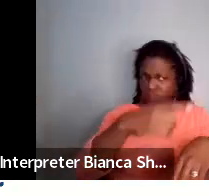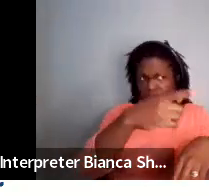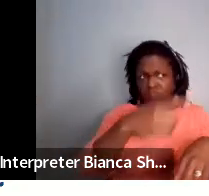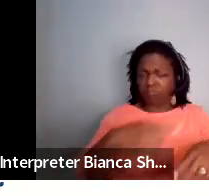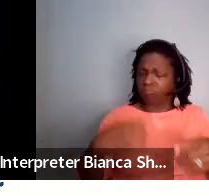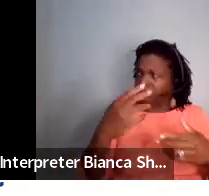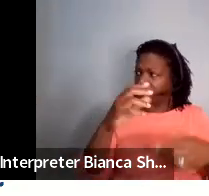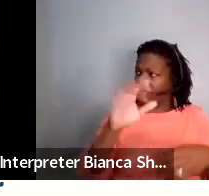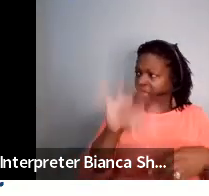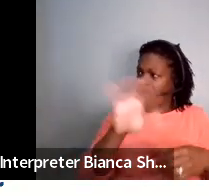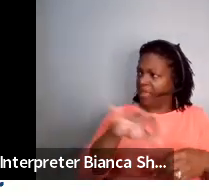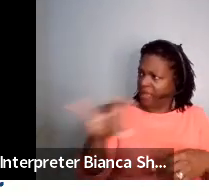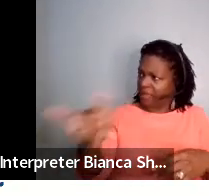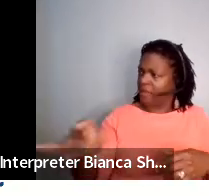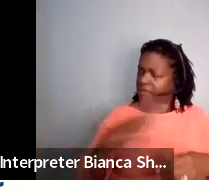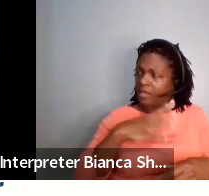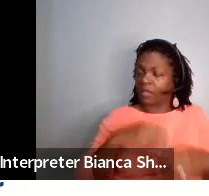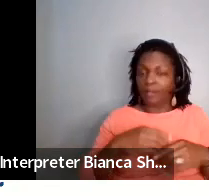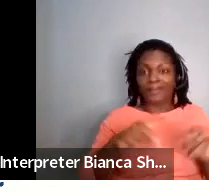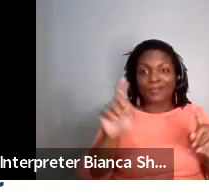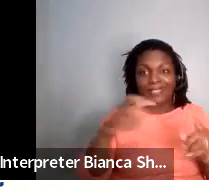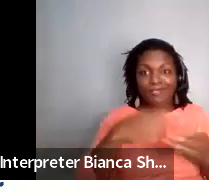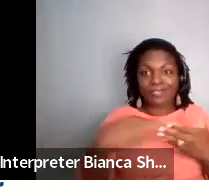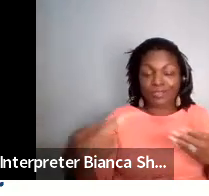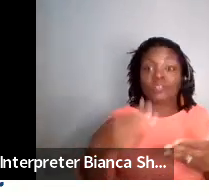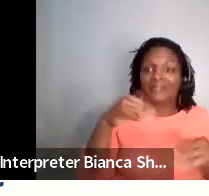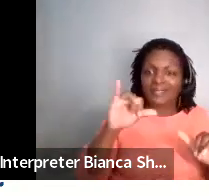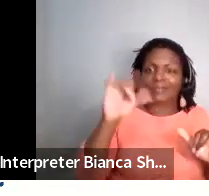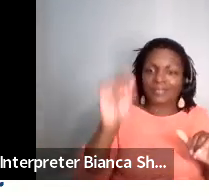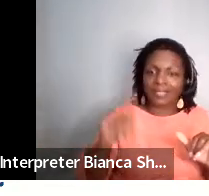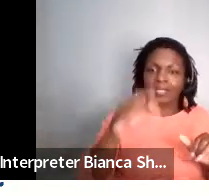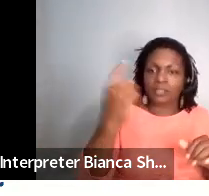They are gonna need somebody to go and lay off on them they're going to need an actual person.